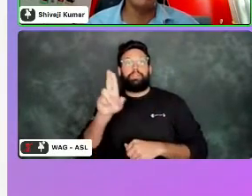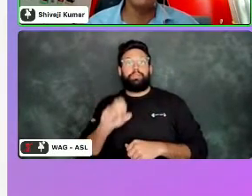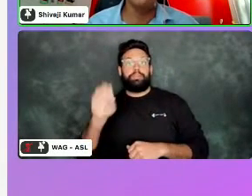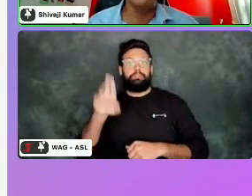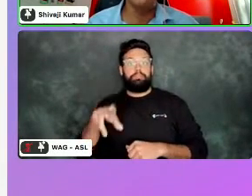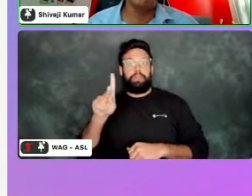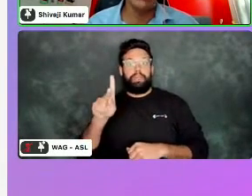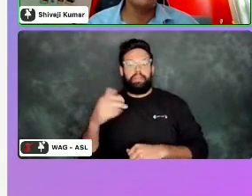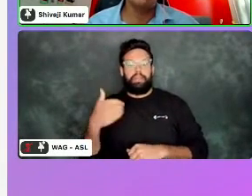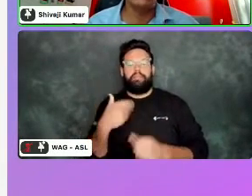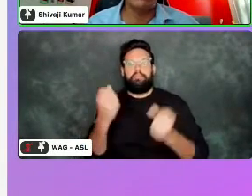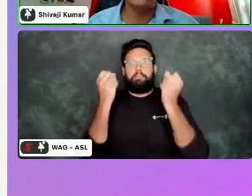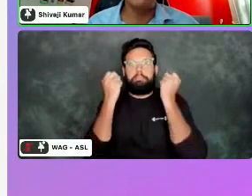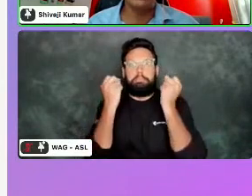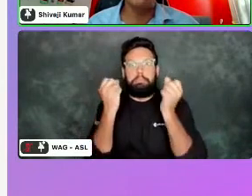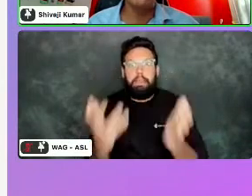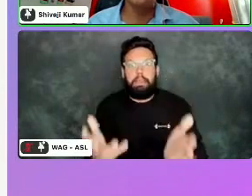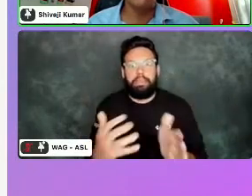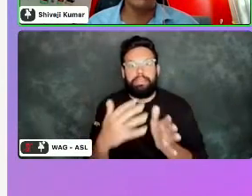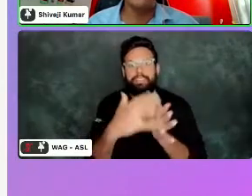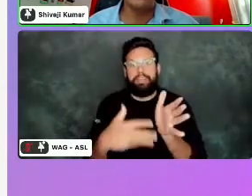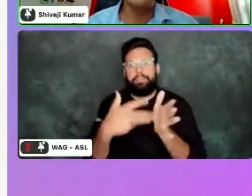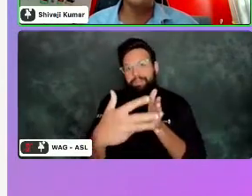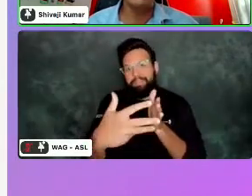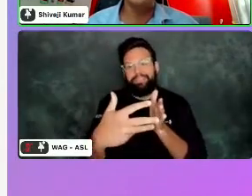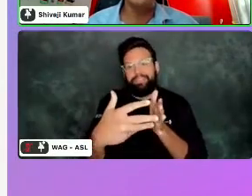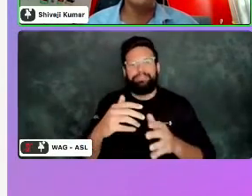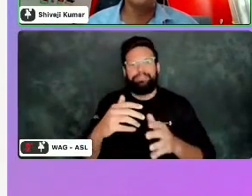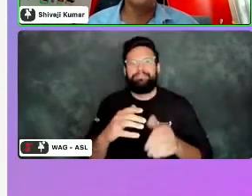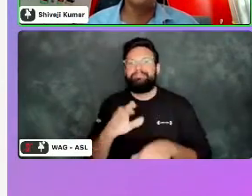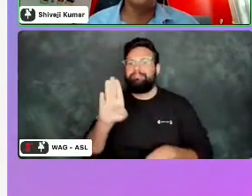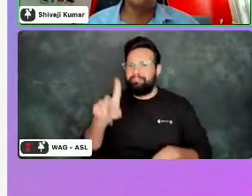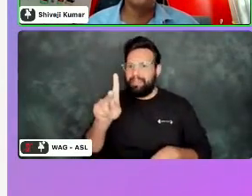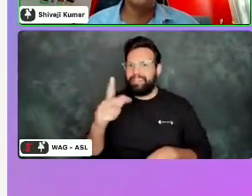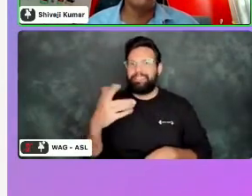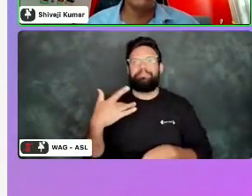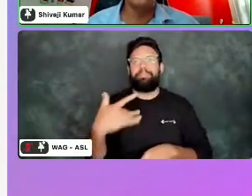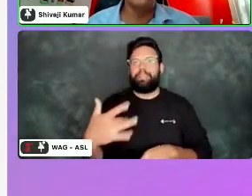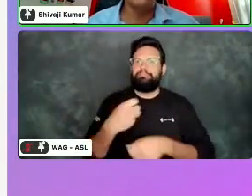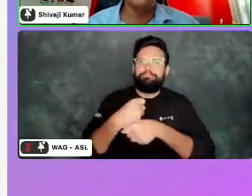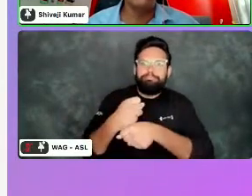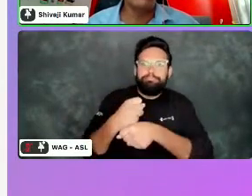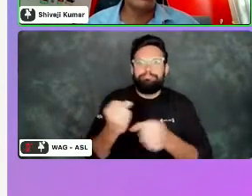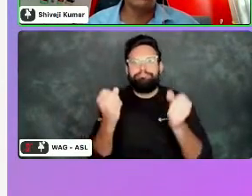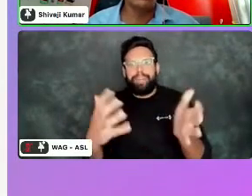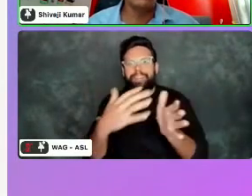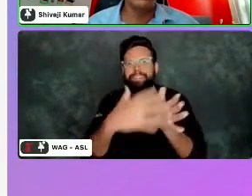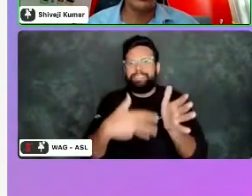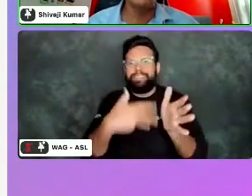And banks produce lots of tables with all kinds of data for both internal consumption,